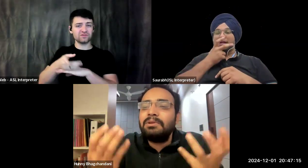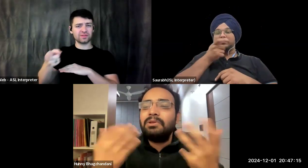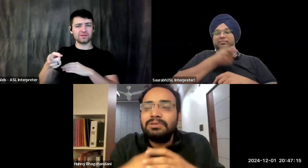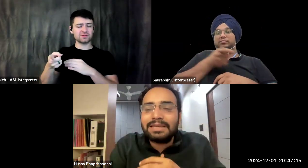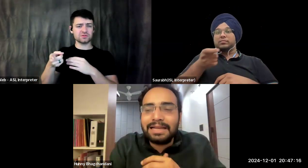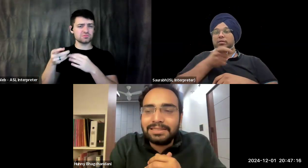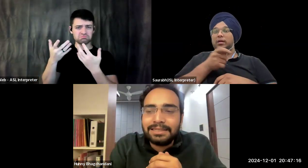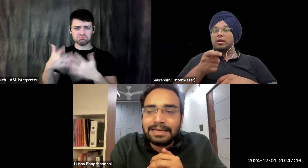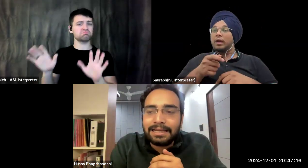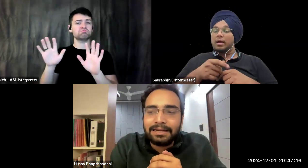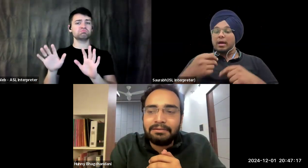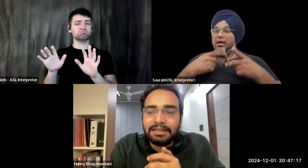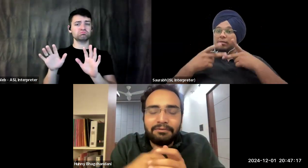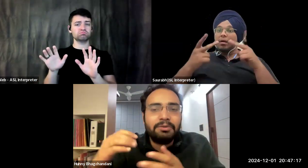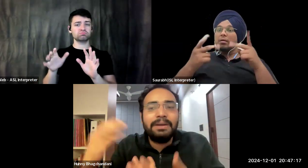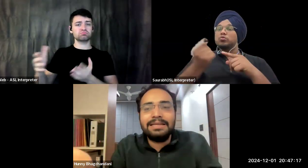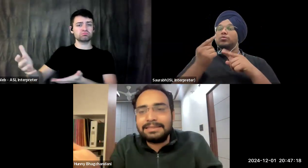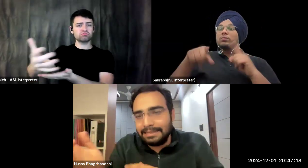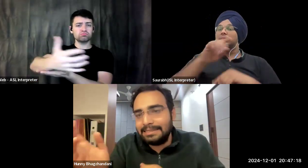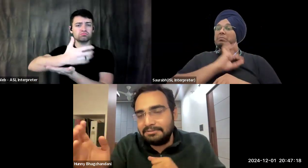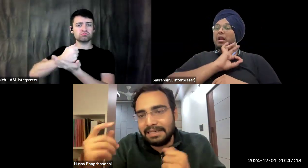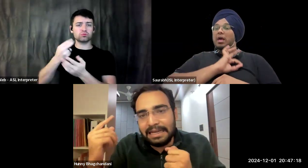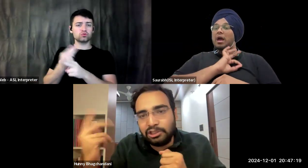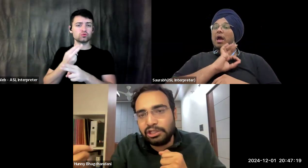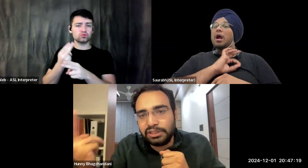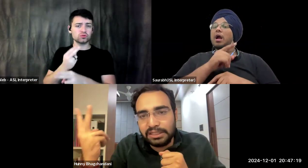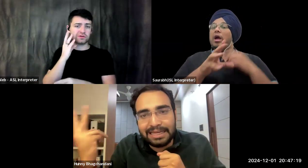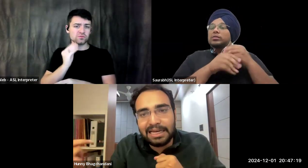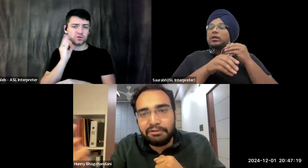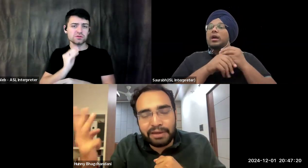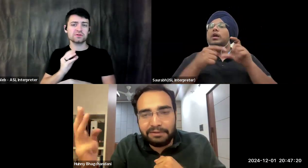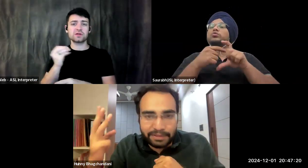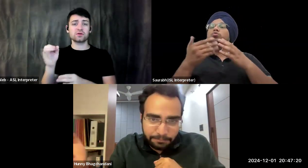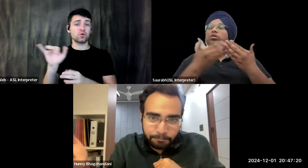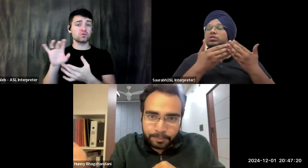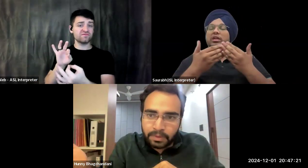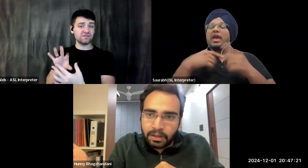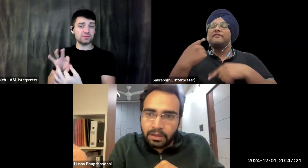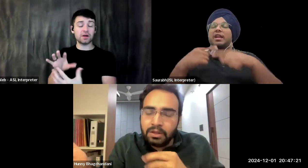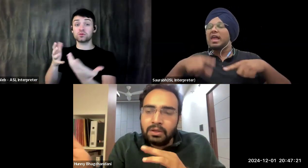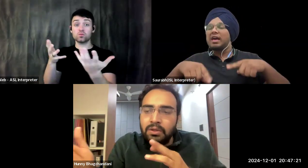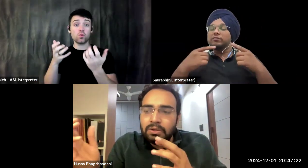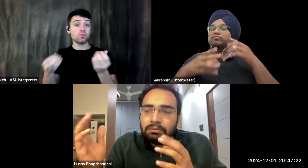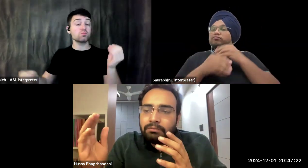user case studies like they want many other things as well in education, in daily life, and everything.